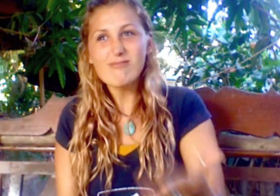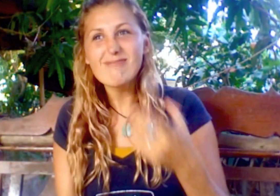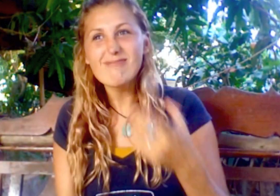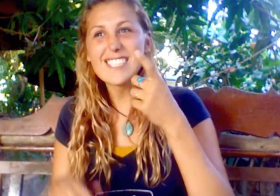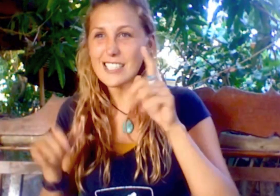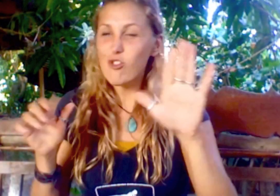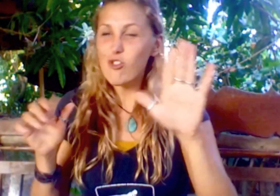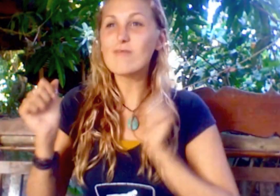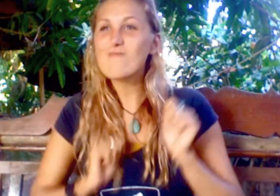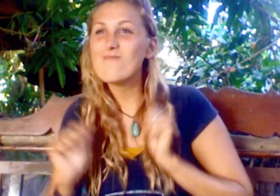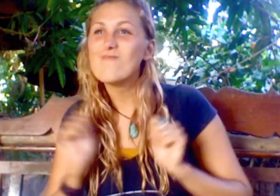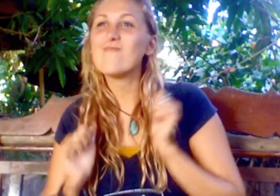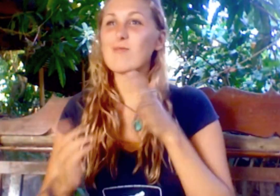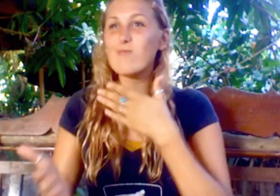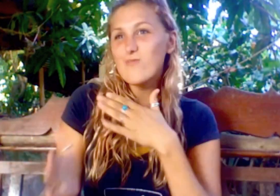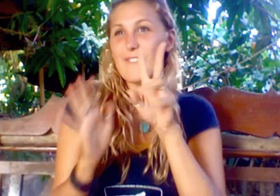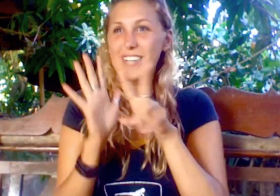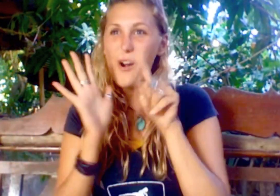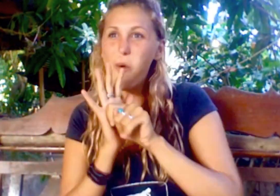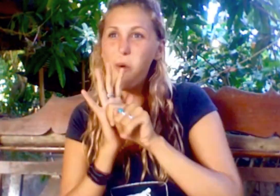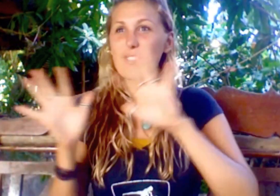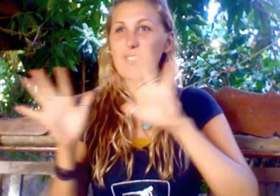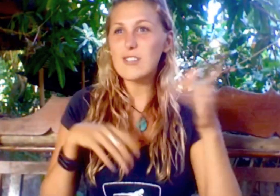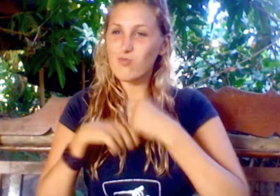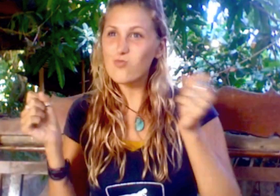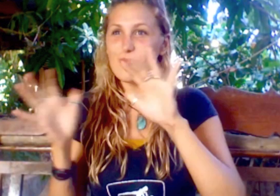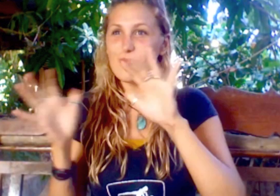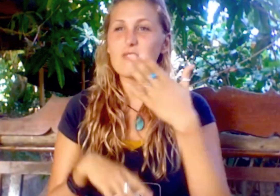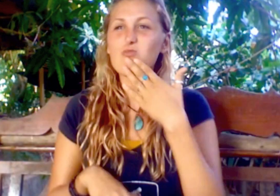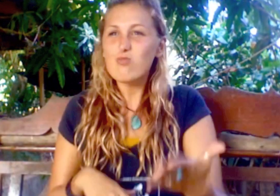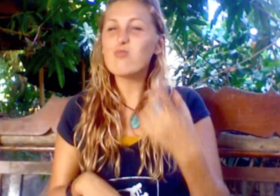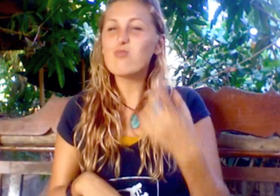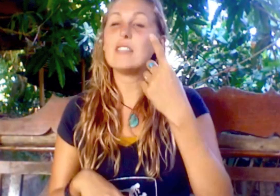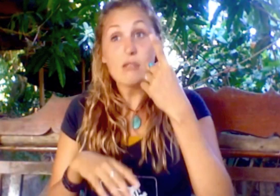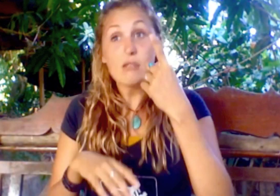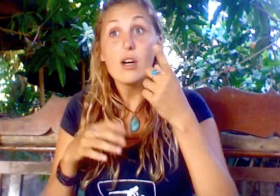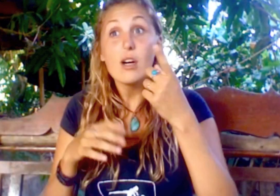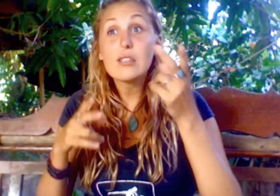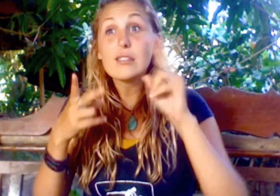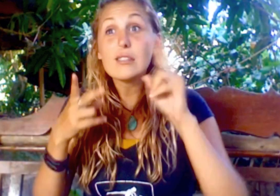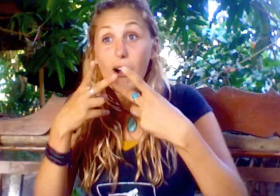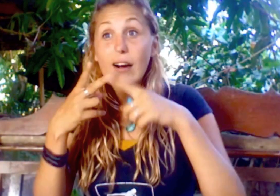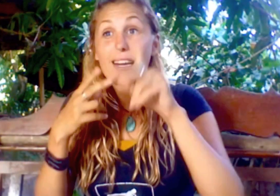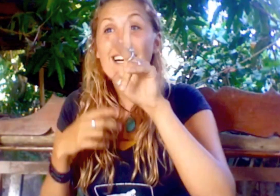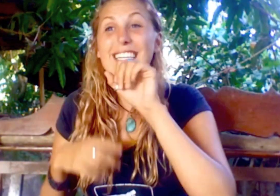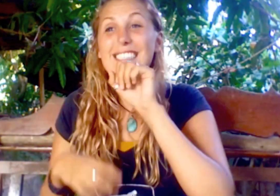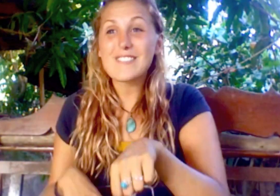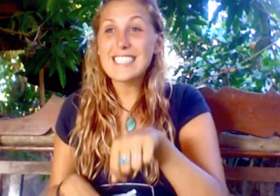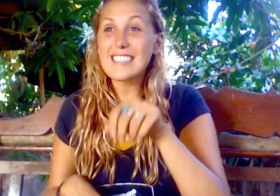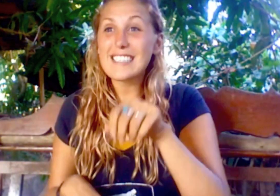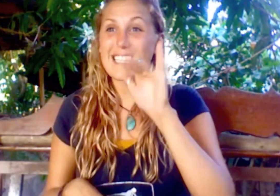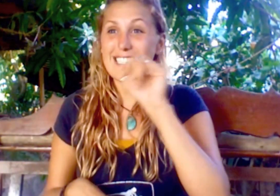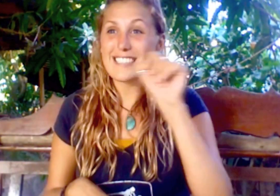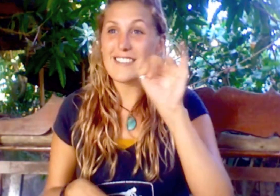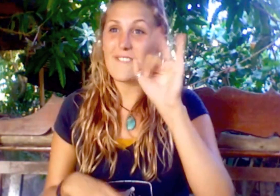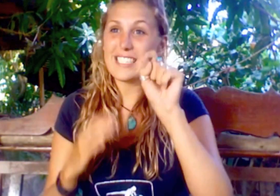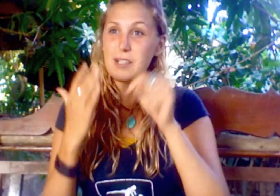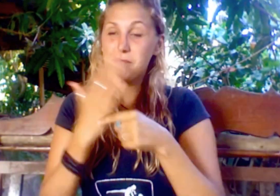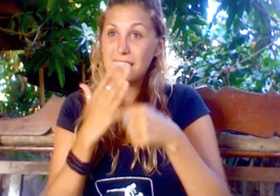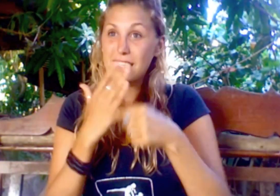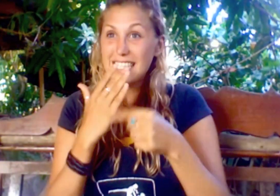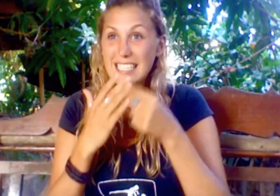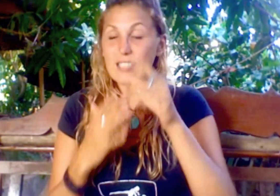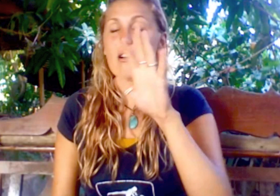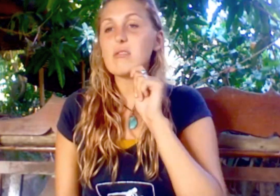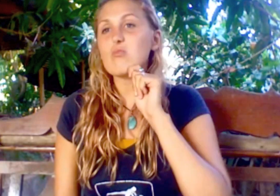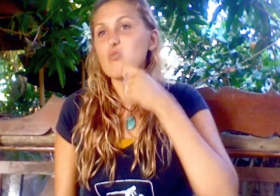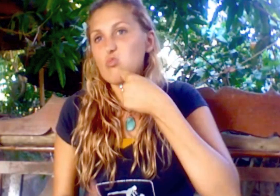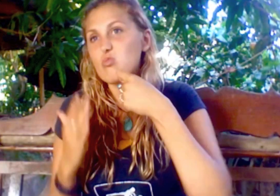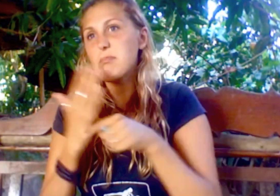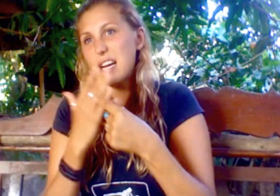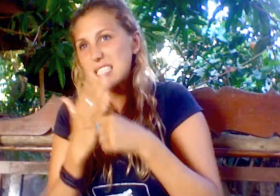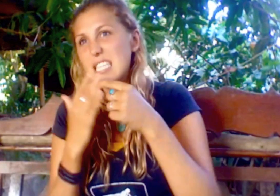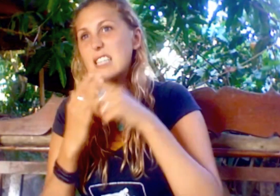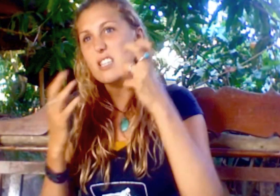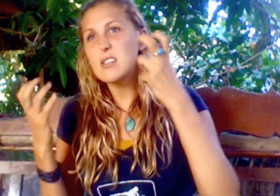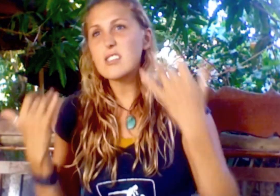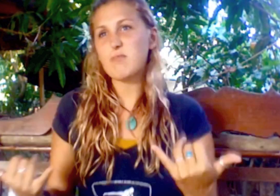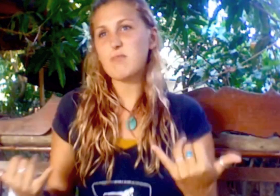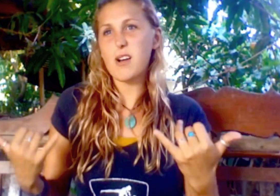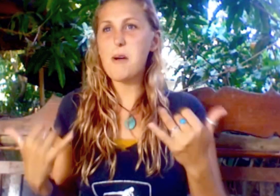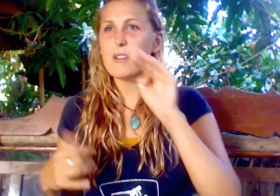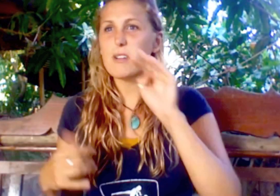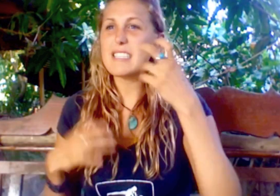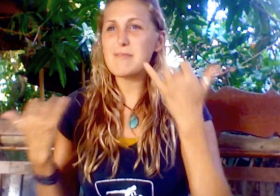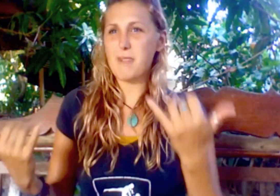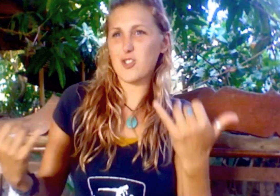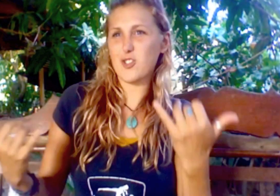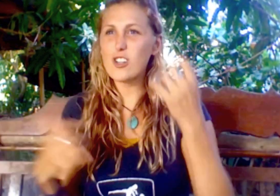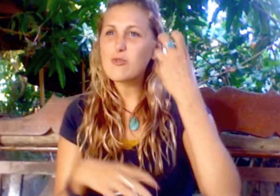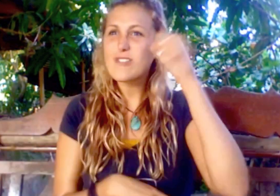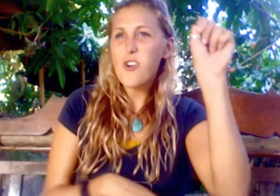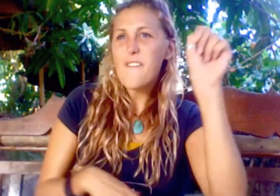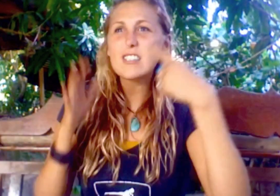was blown away by her performance. Secondly, Kiss-Fist Magazine is a cool magazine. Modern, revolutionary.